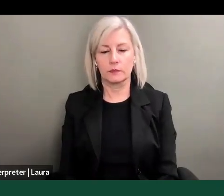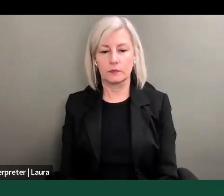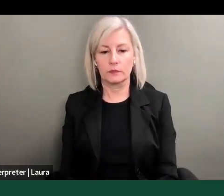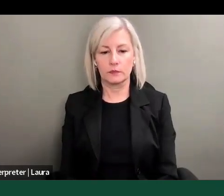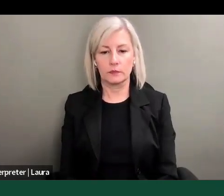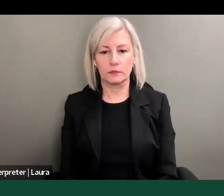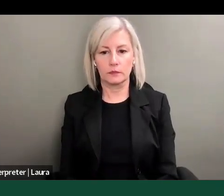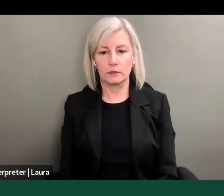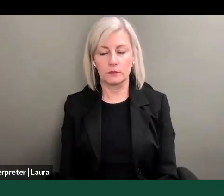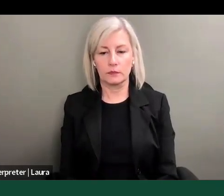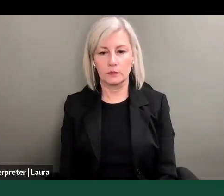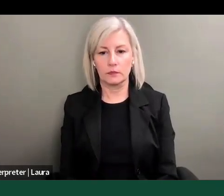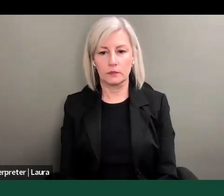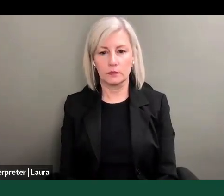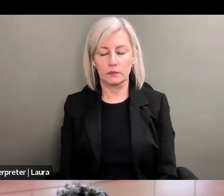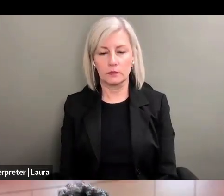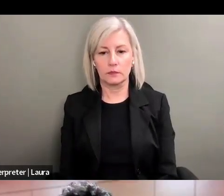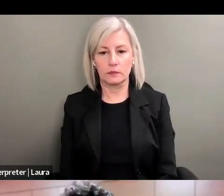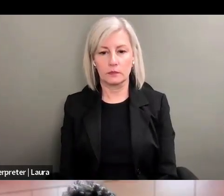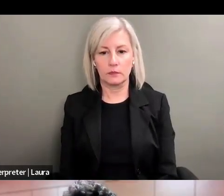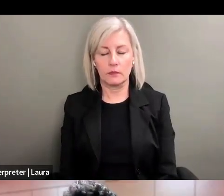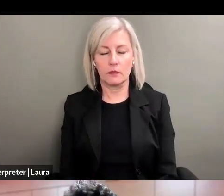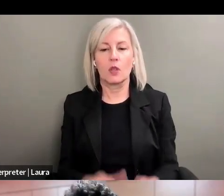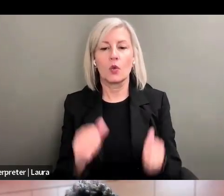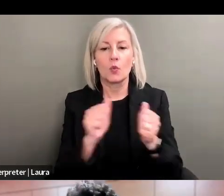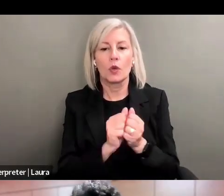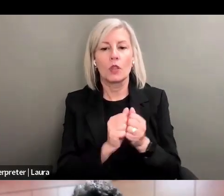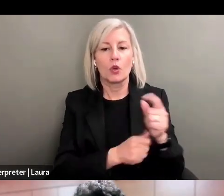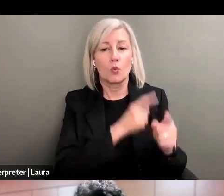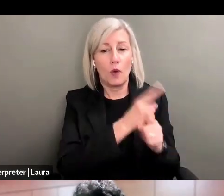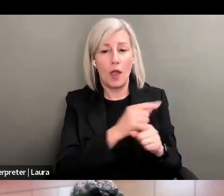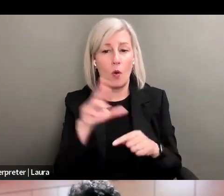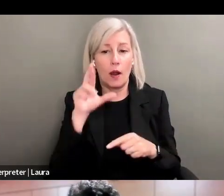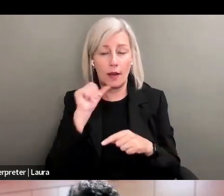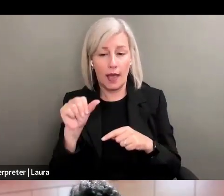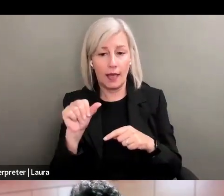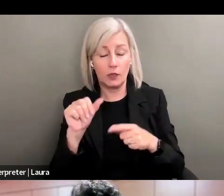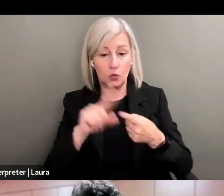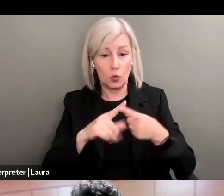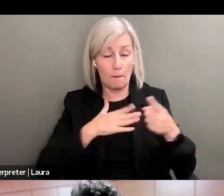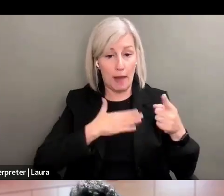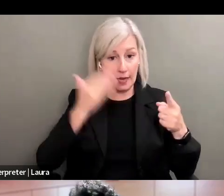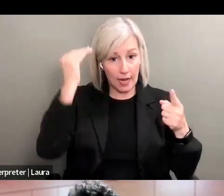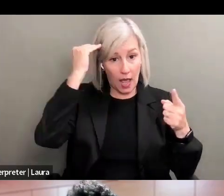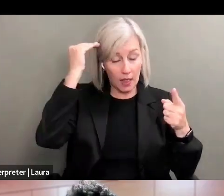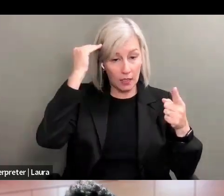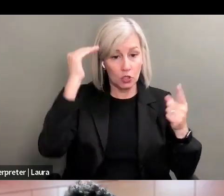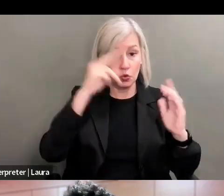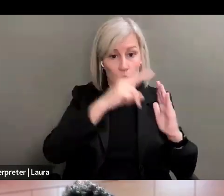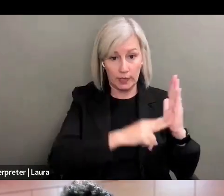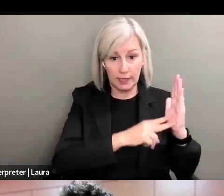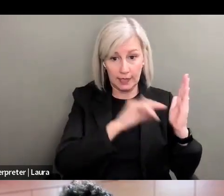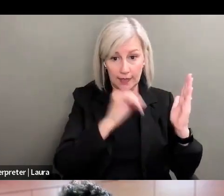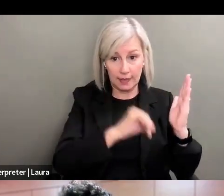I think with the correct or not, to my knowledge in reading it, you know,